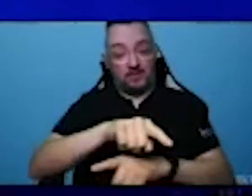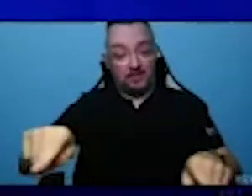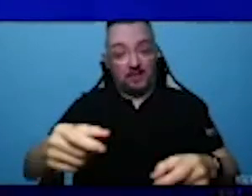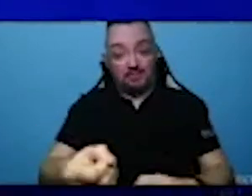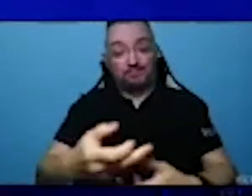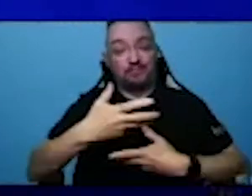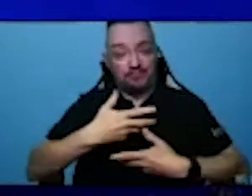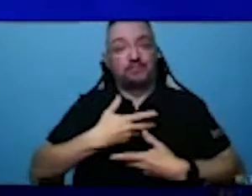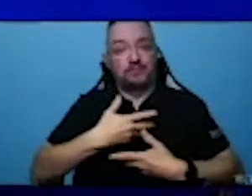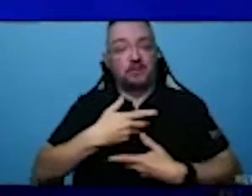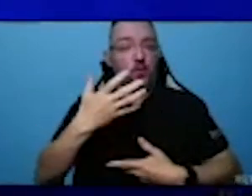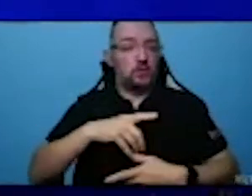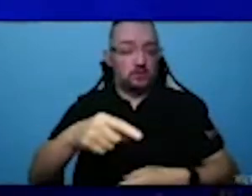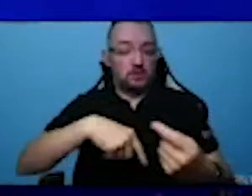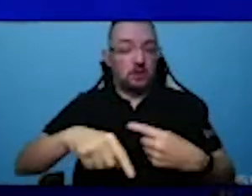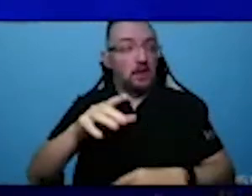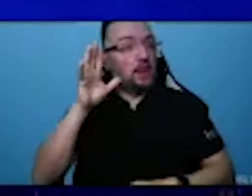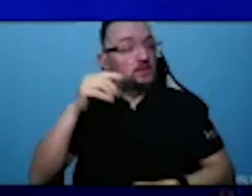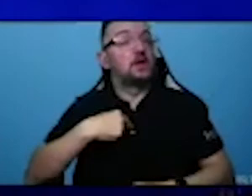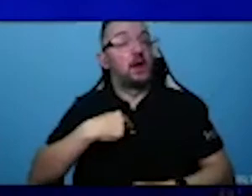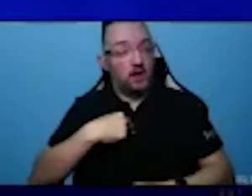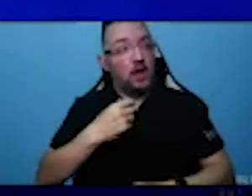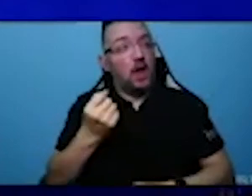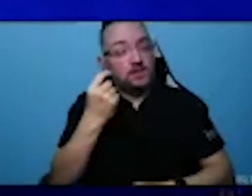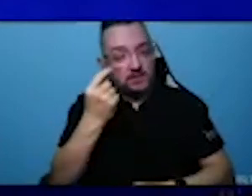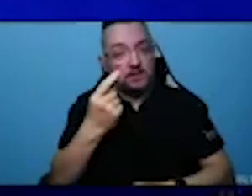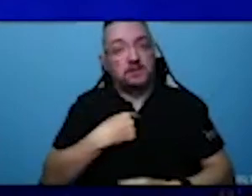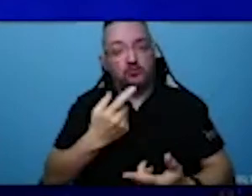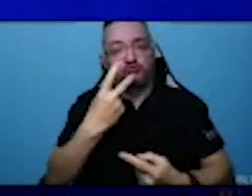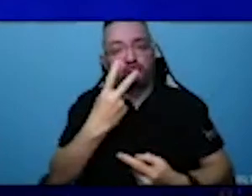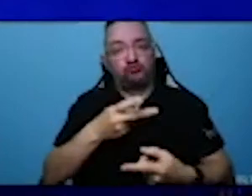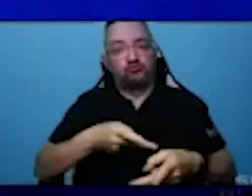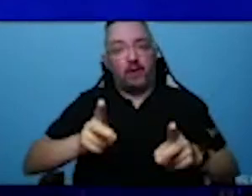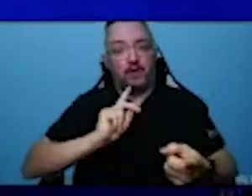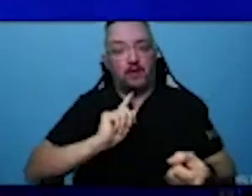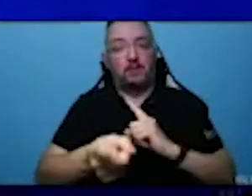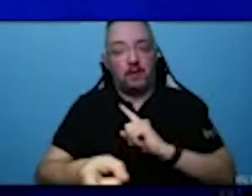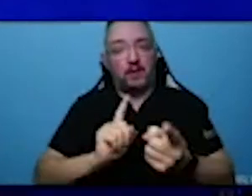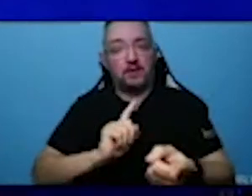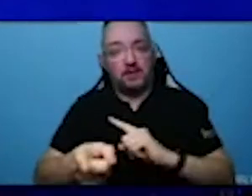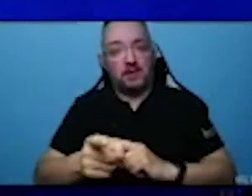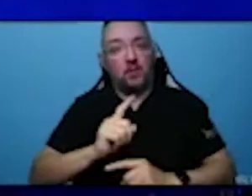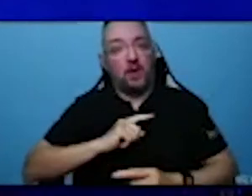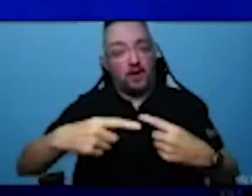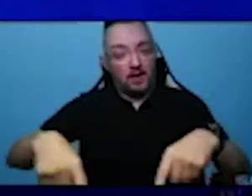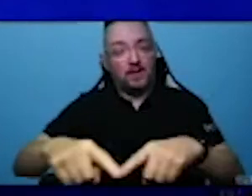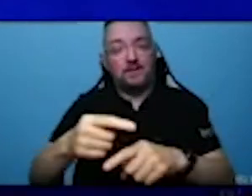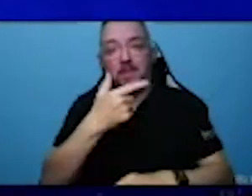So that engagement was really important in terms of, um, people buying into, again, the aspect of providing data